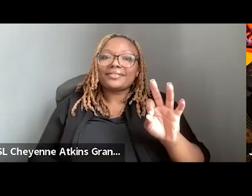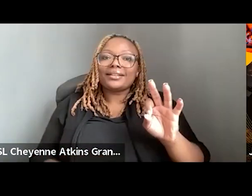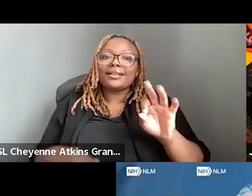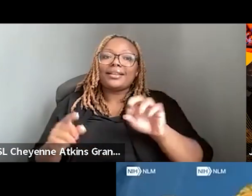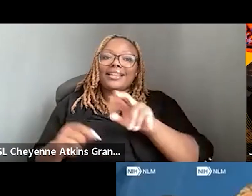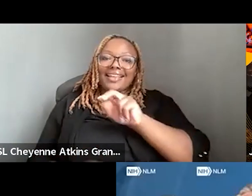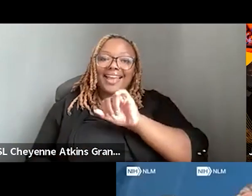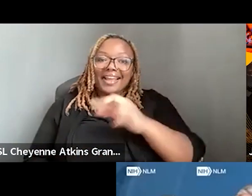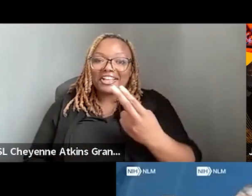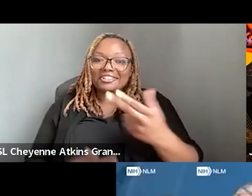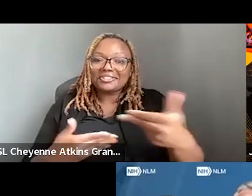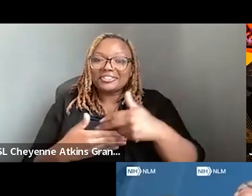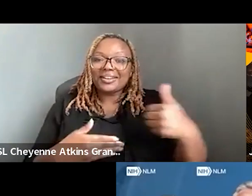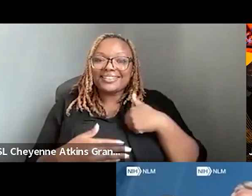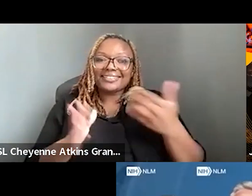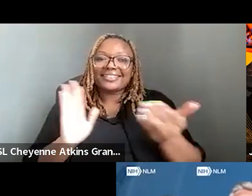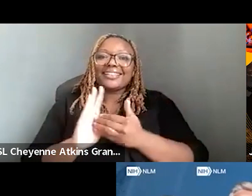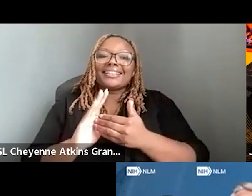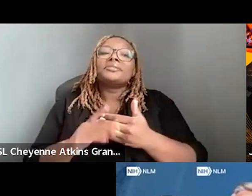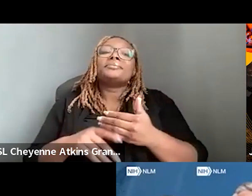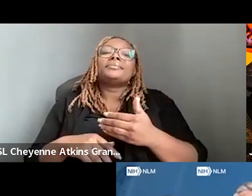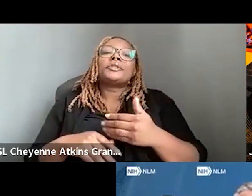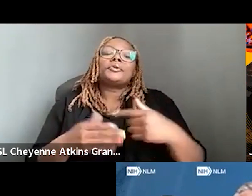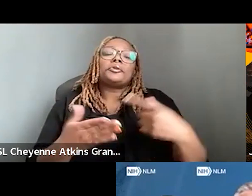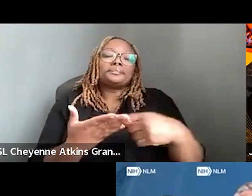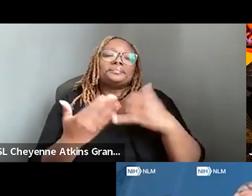we'd like to get into some of the questions.